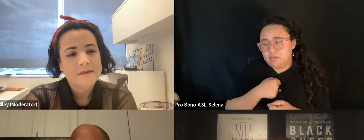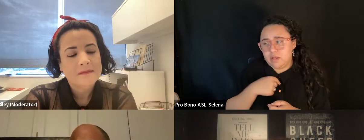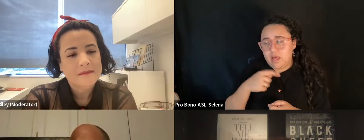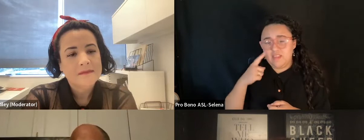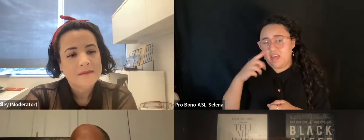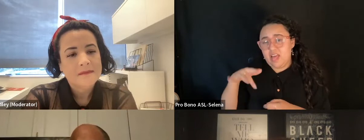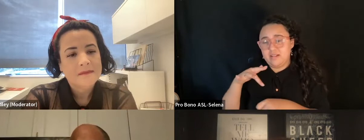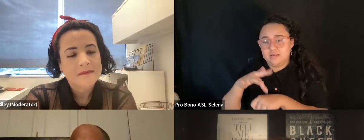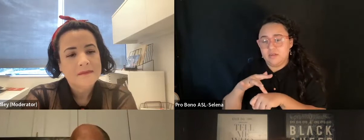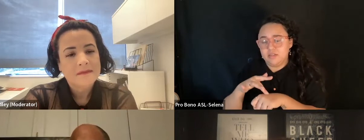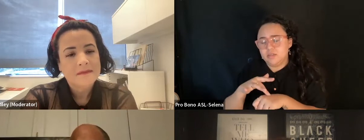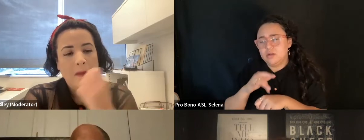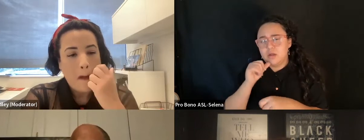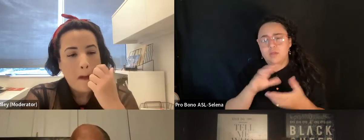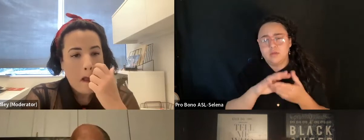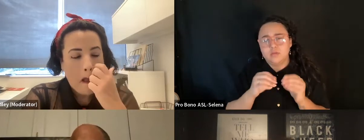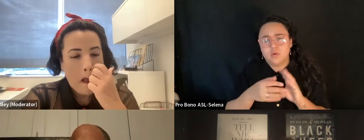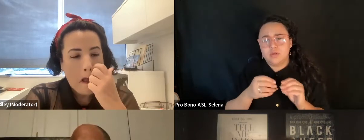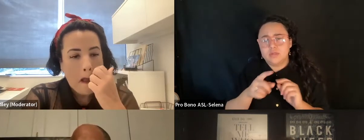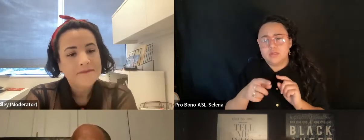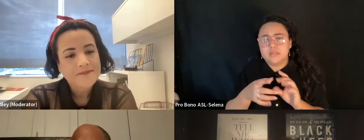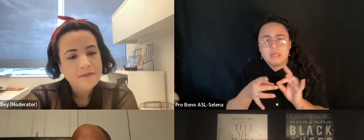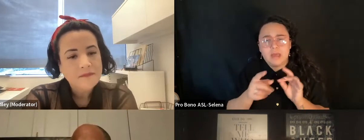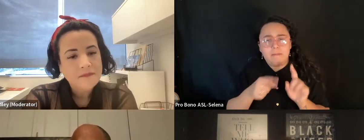actually rather, what does Diana's story say about all of us?